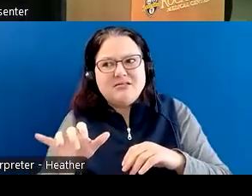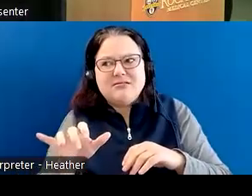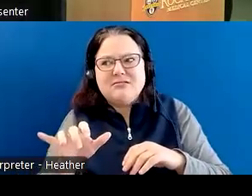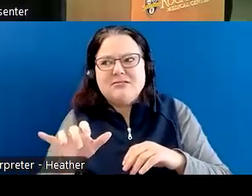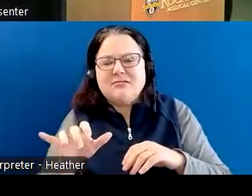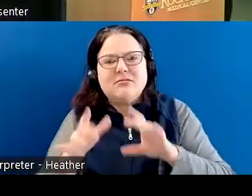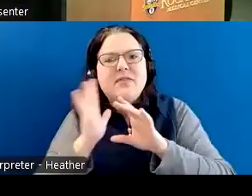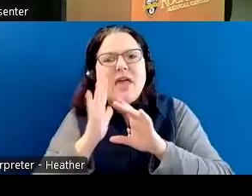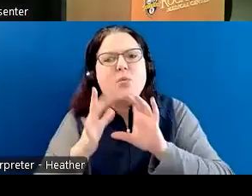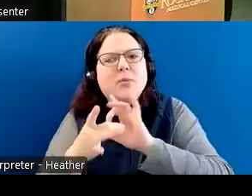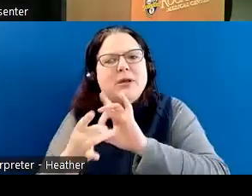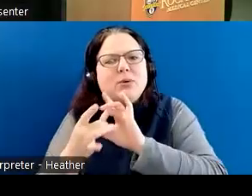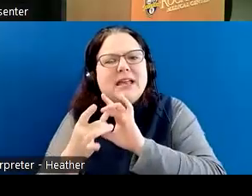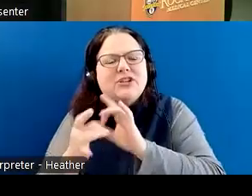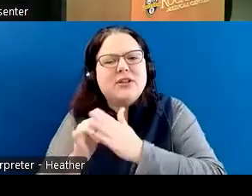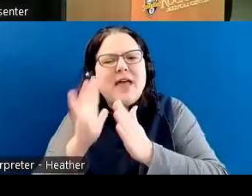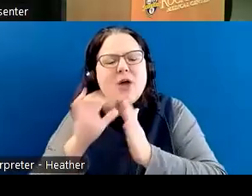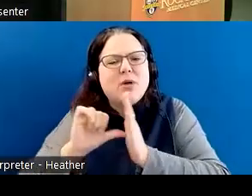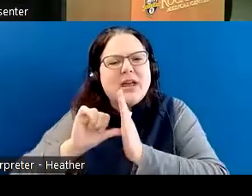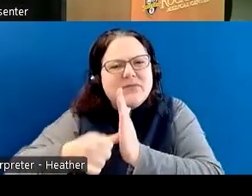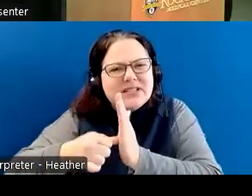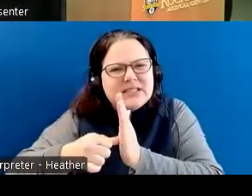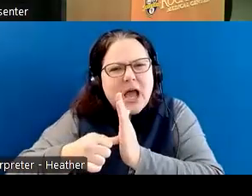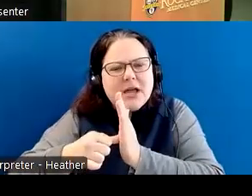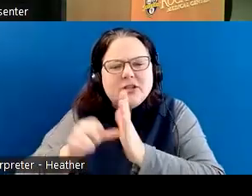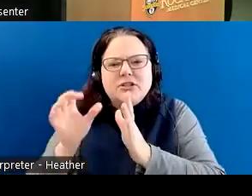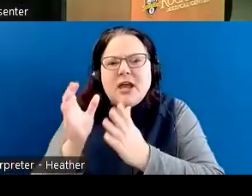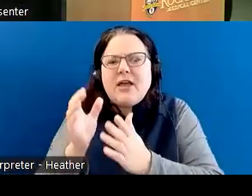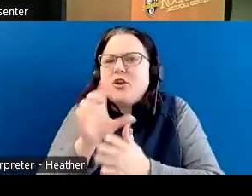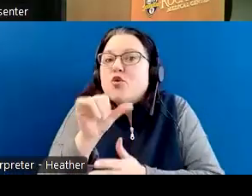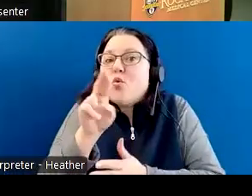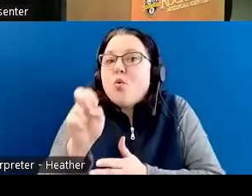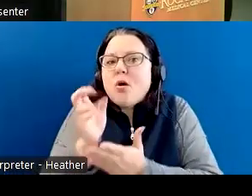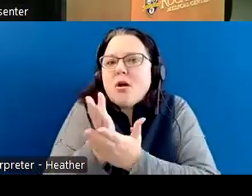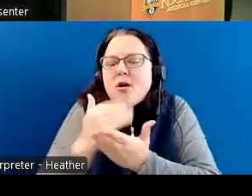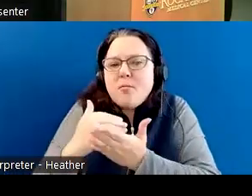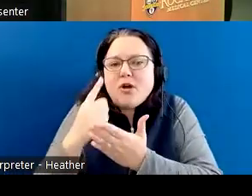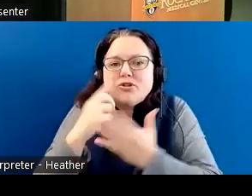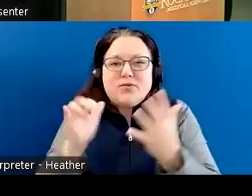relationships that are emphasizing really the core components of a recovery approach. And we'll talk